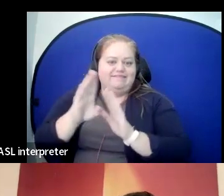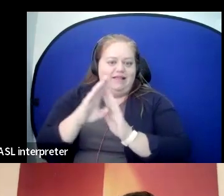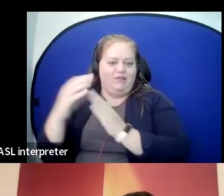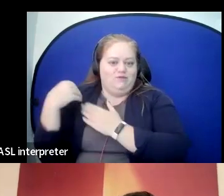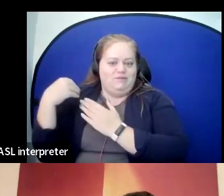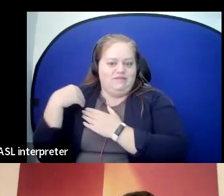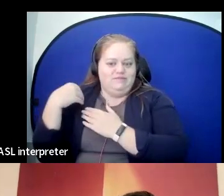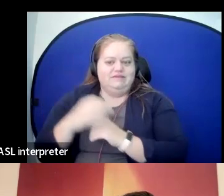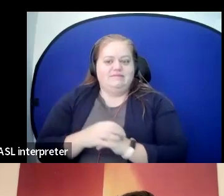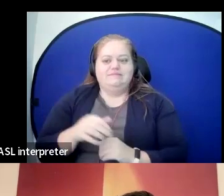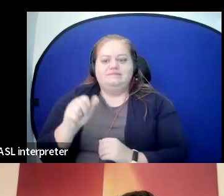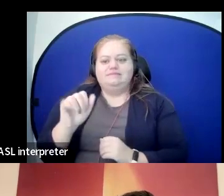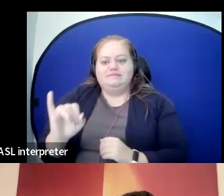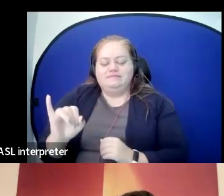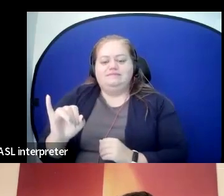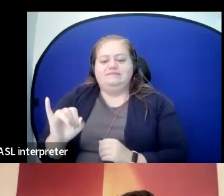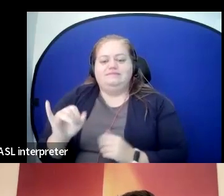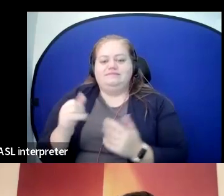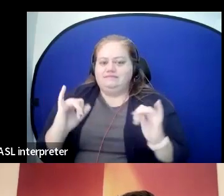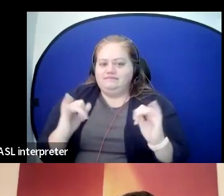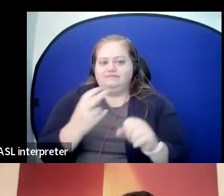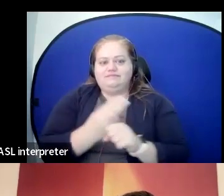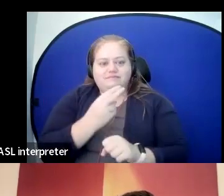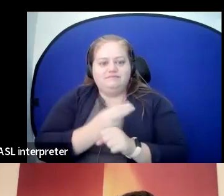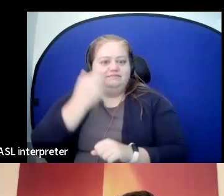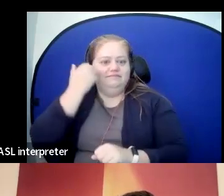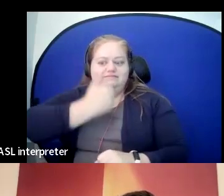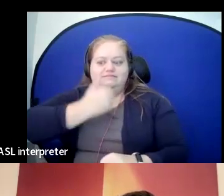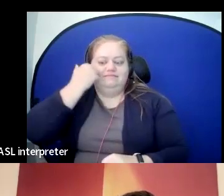AI is really being used. I use it in my day-to-day life.